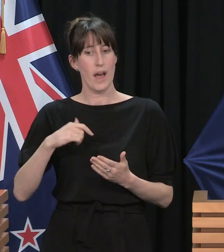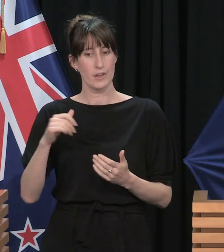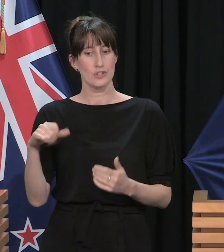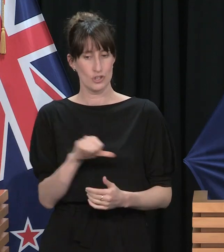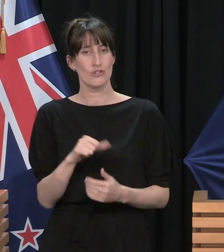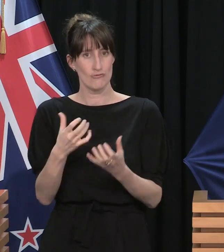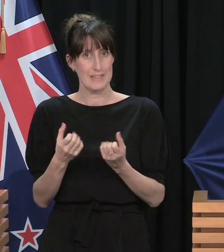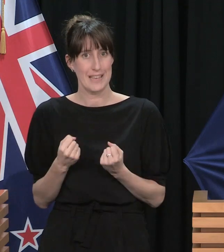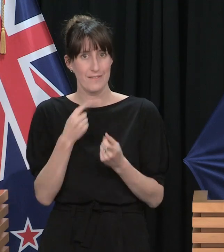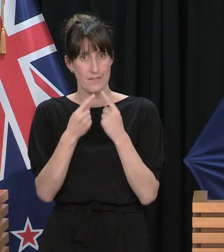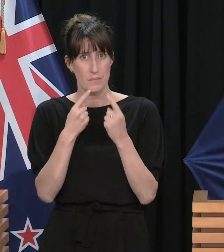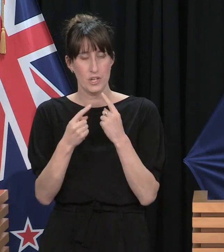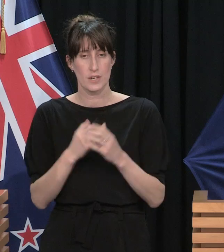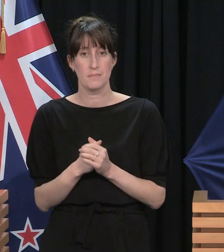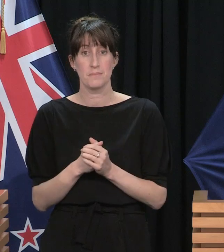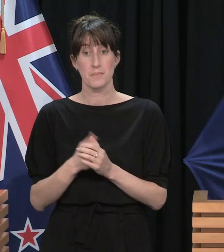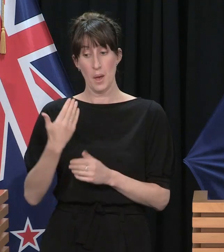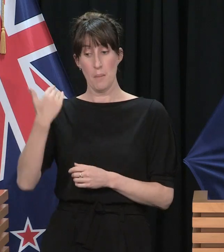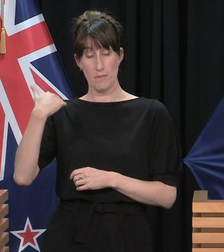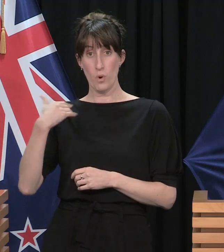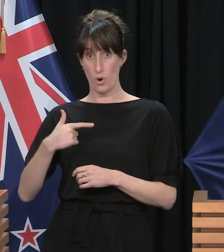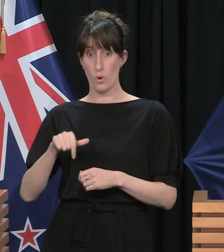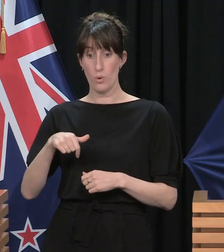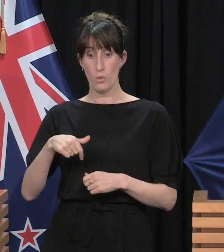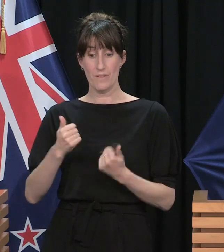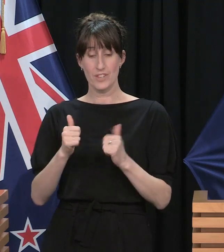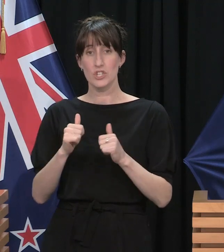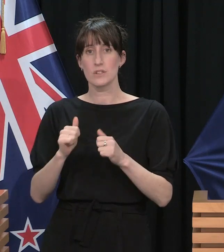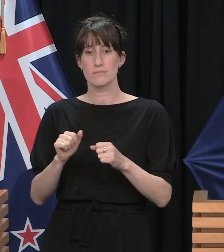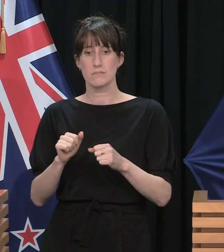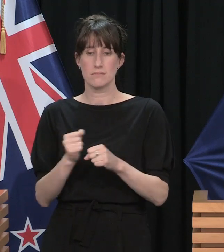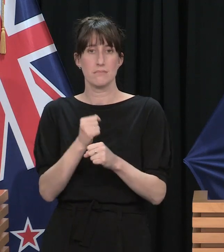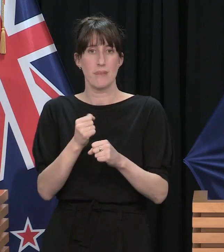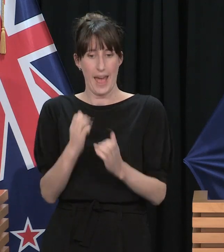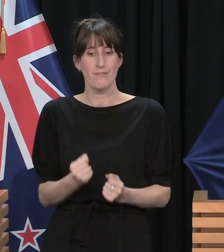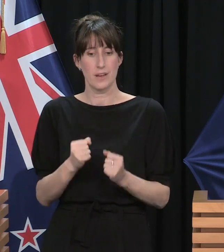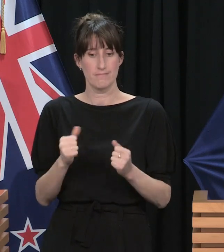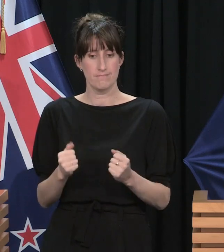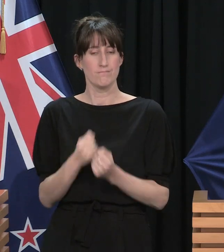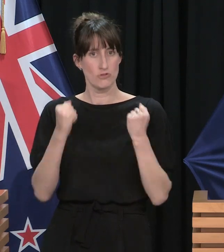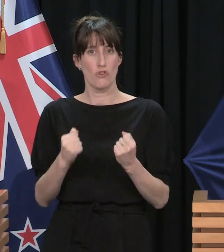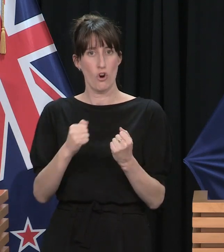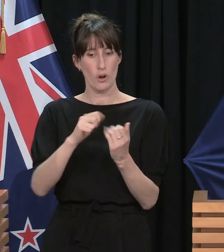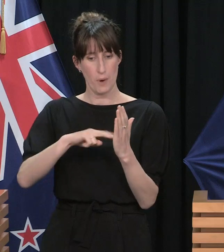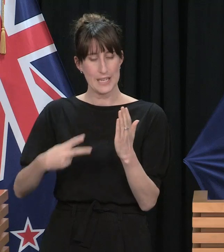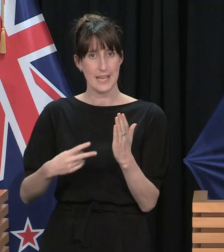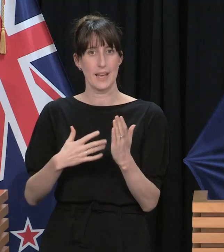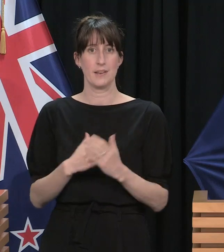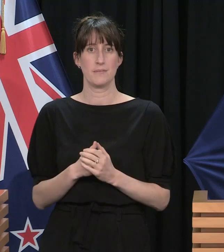a clear reason for them to receive it. I should say that there was already a clear